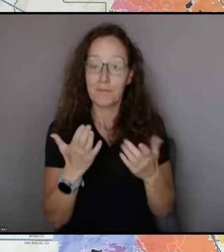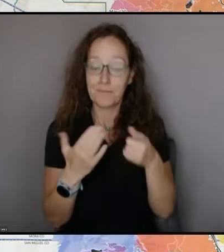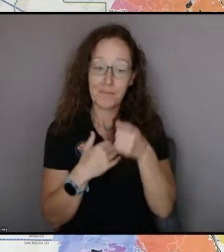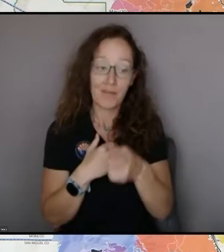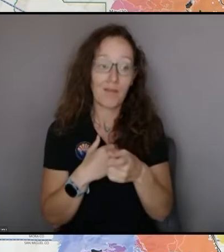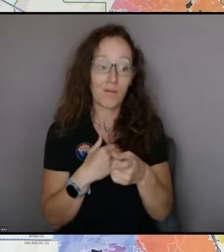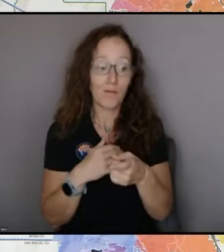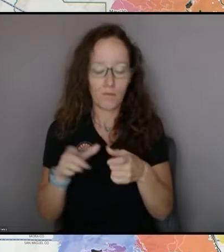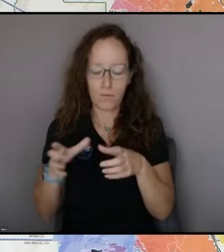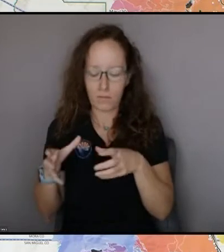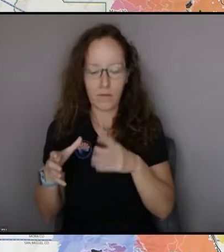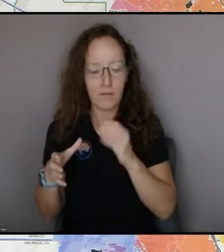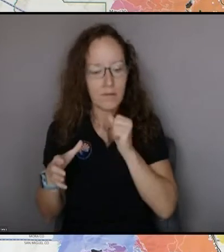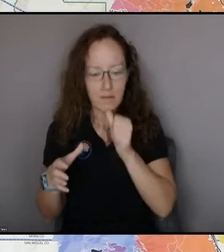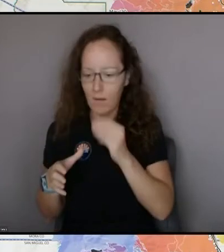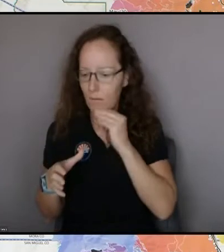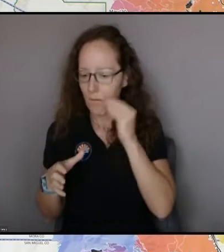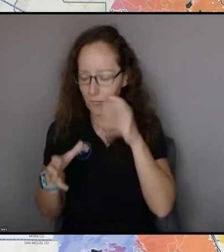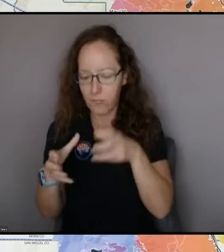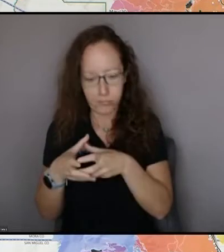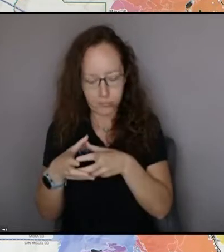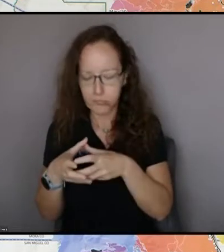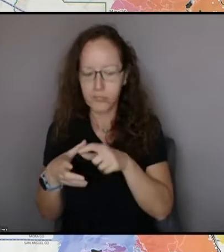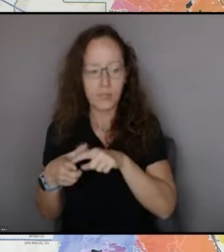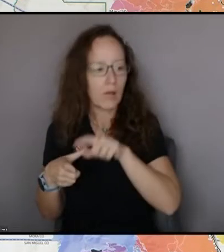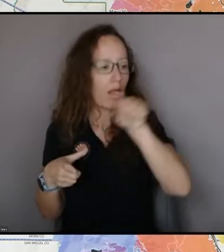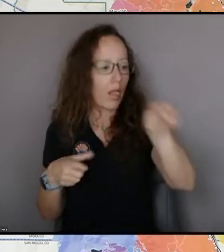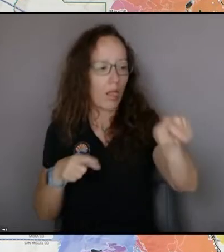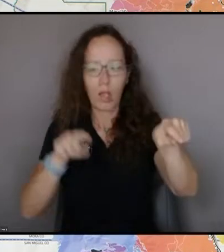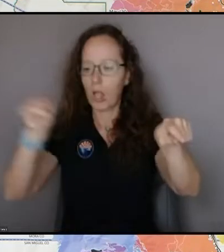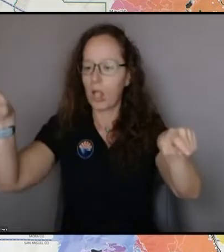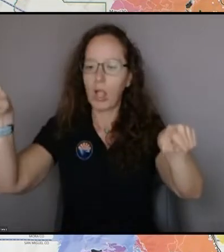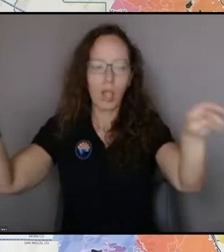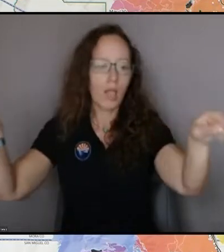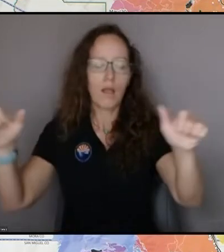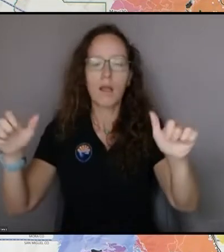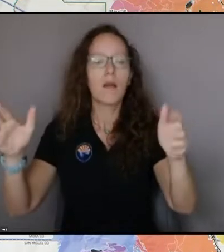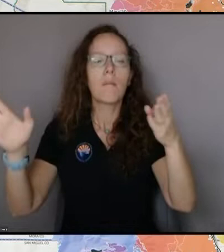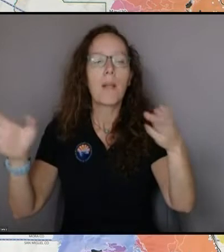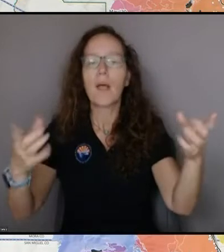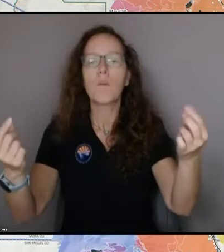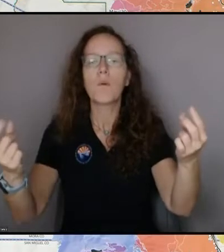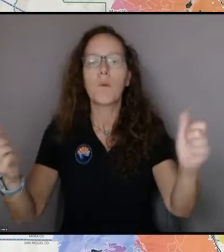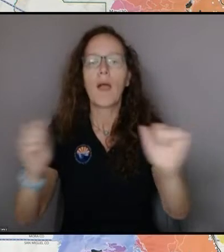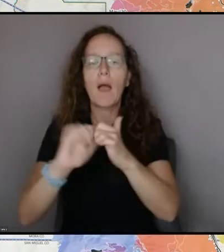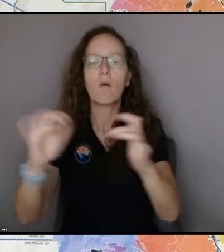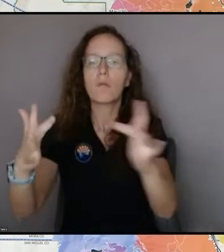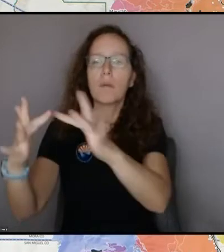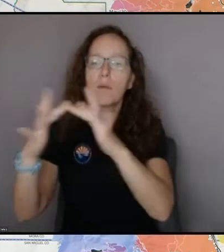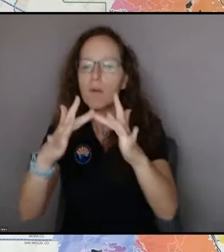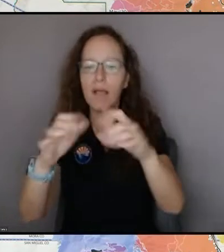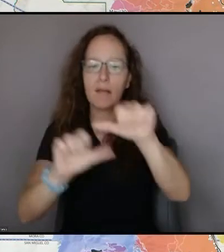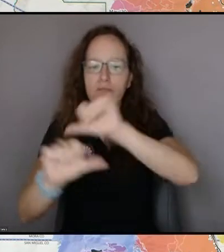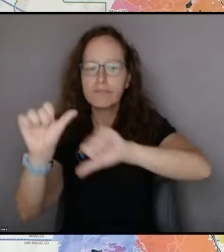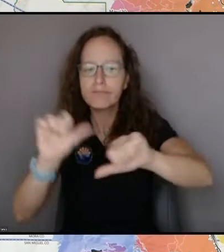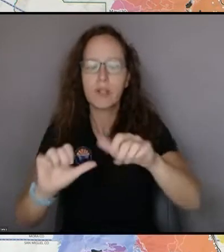thing we do is we talk about-- that we acknowledge trade offs. So, the way that works is: If we choose to do this, what are we